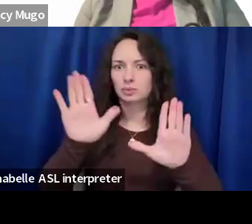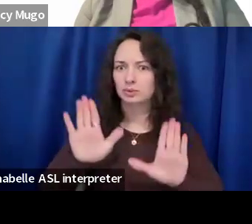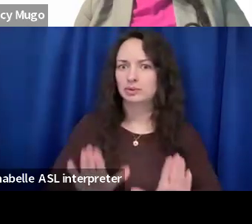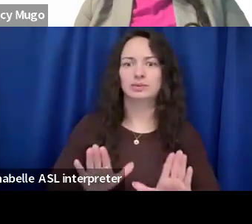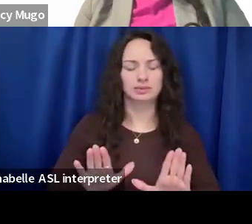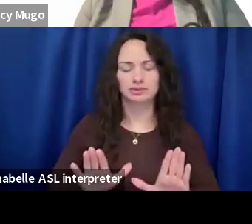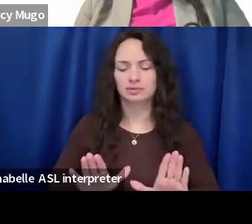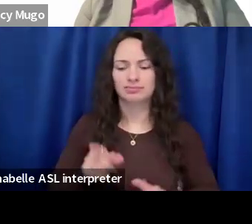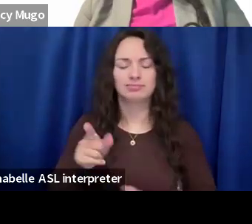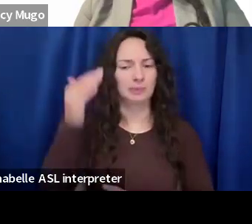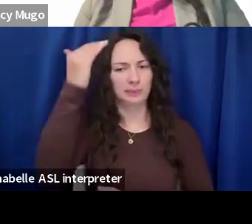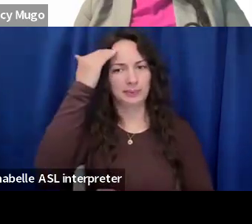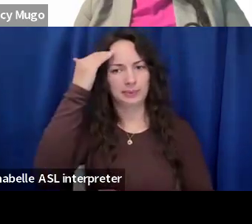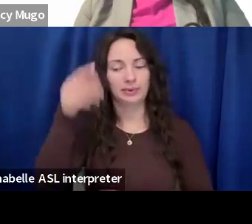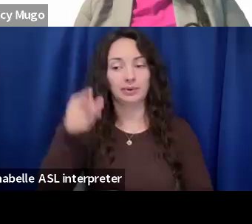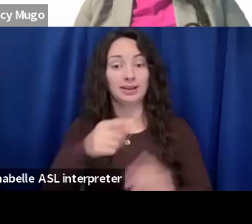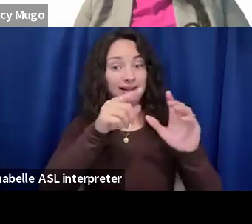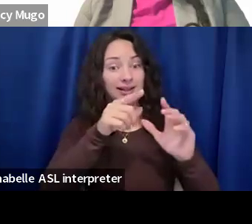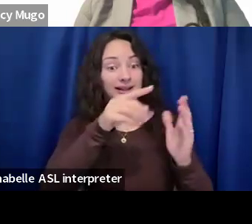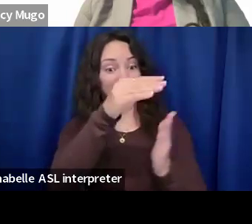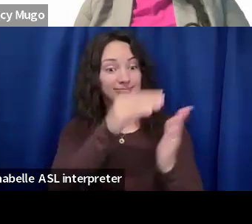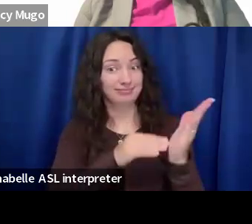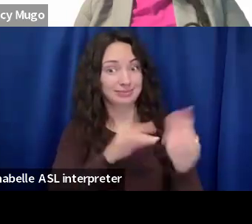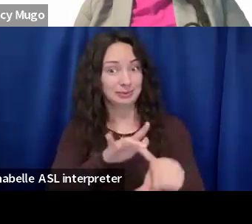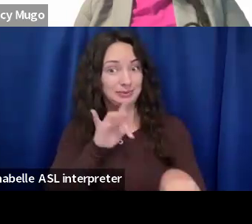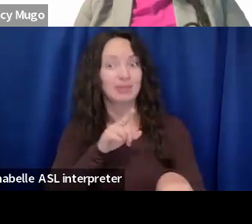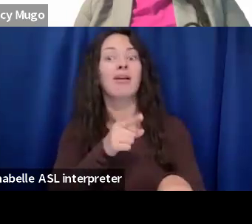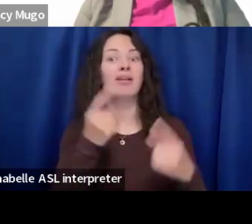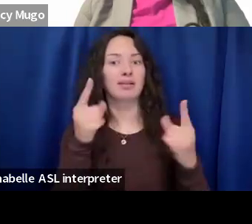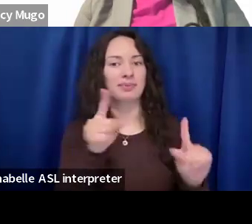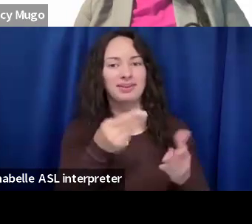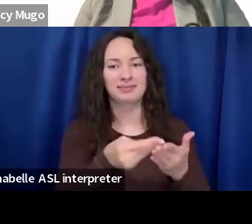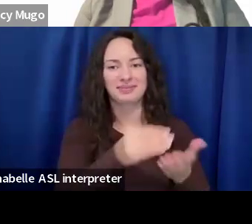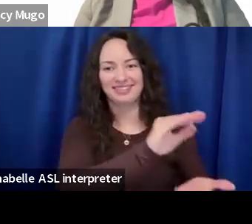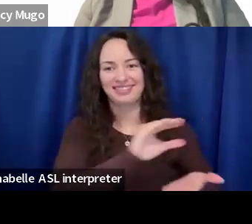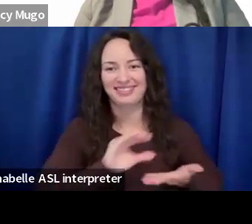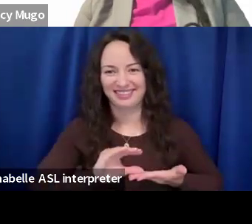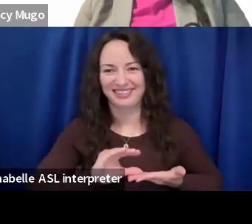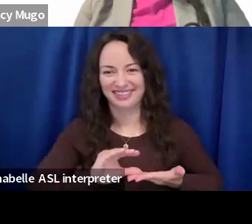and you are more likely to get money. So she does it as soon as she can do it and as soon as